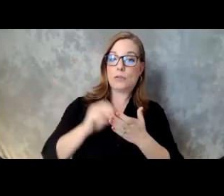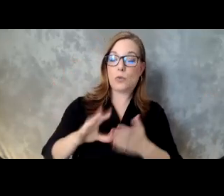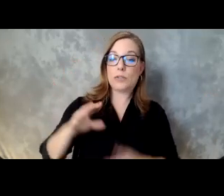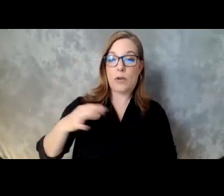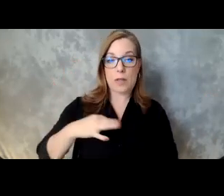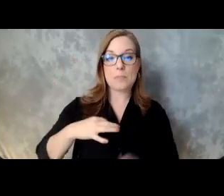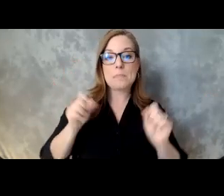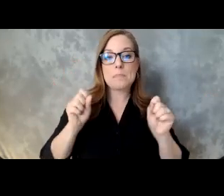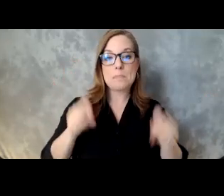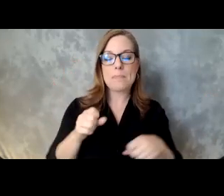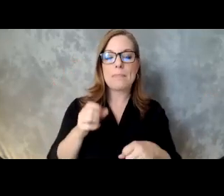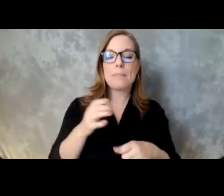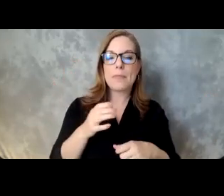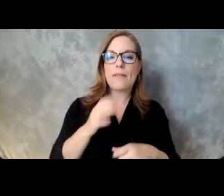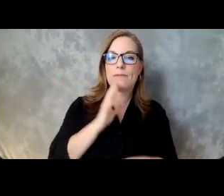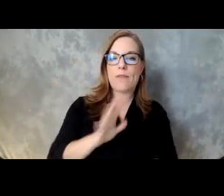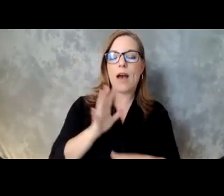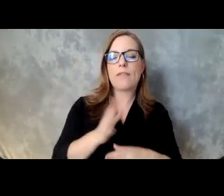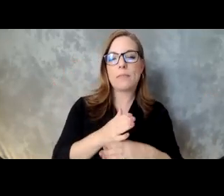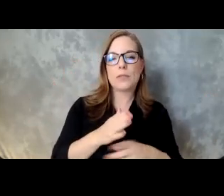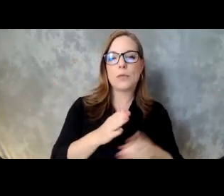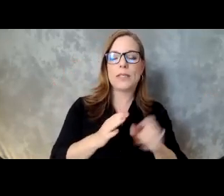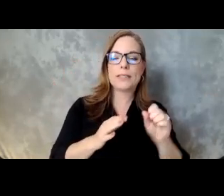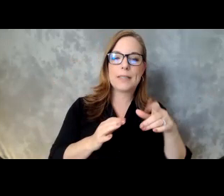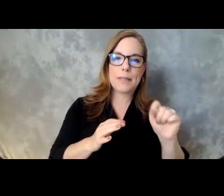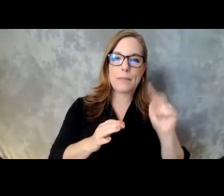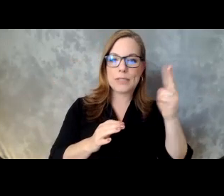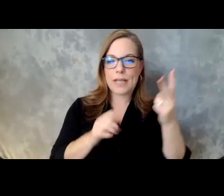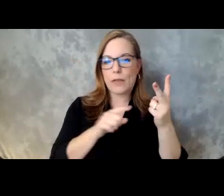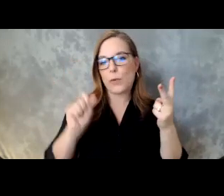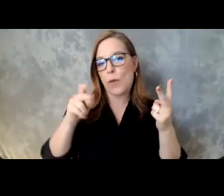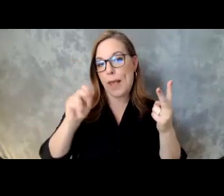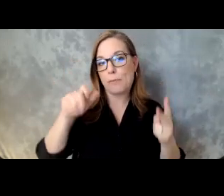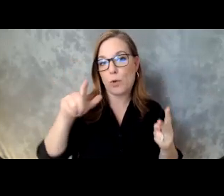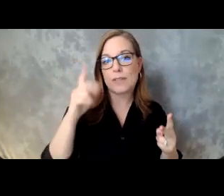turn five between September 2 and April 2. At district discretion children turning five